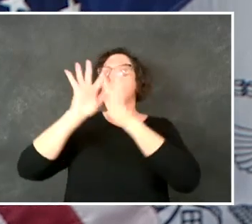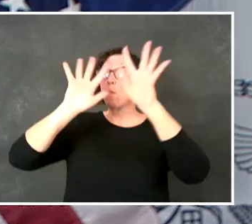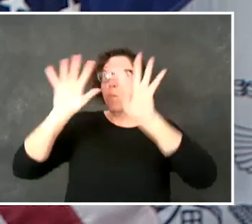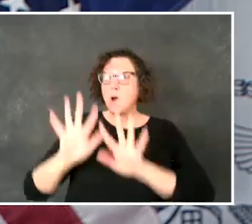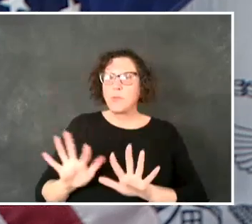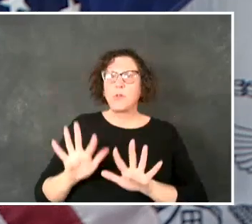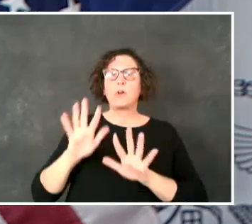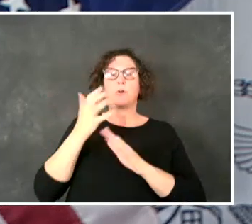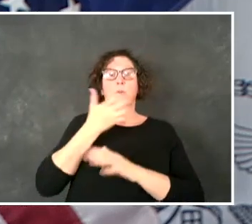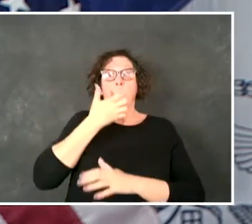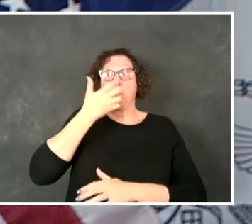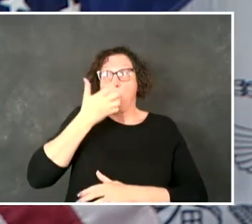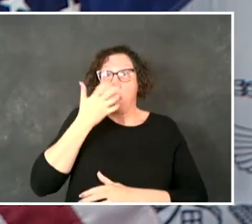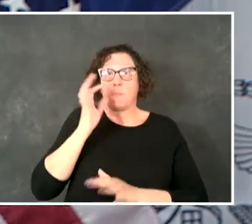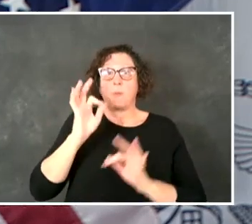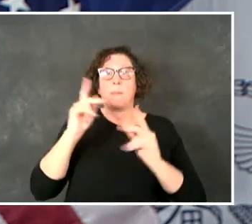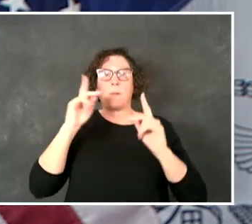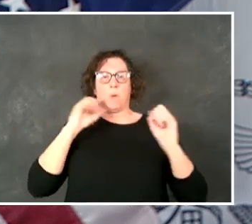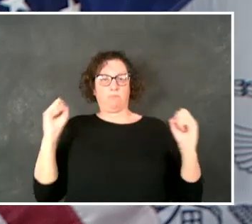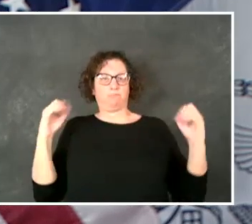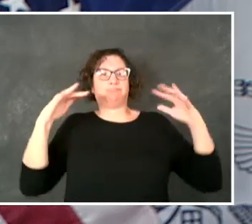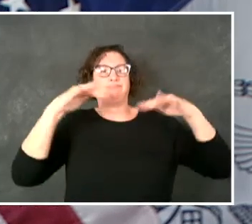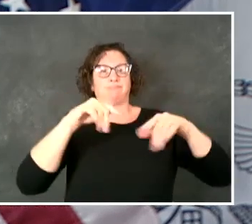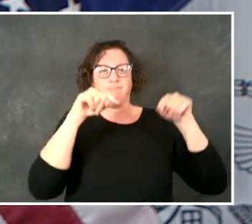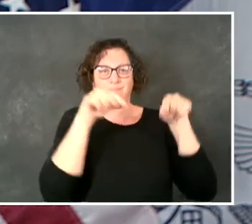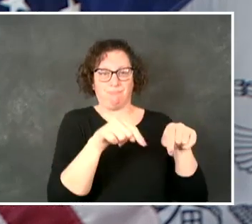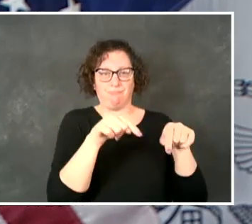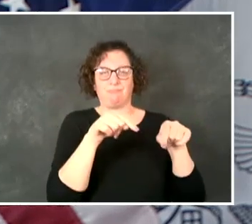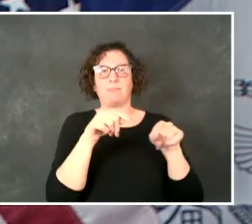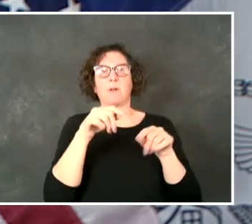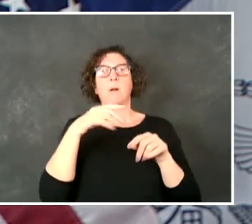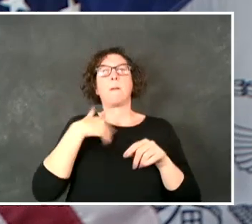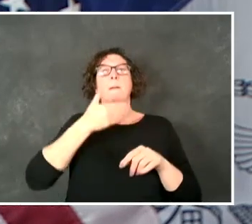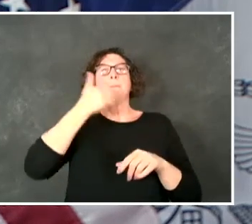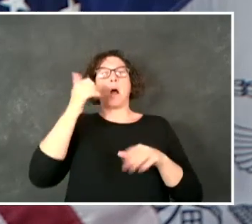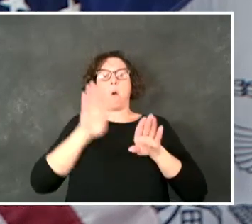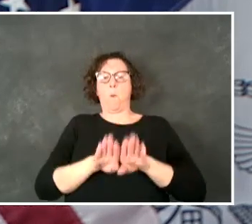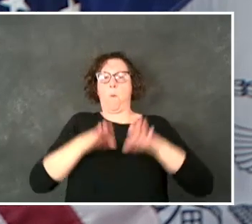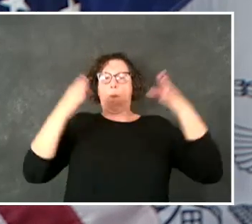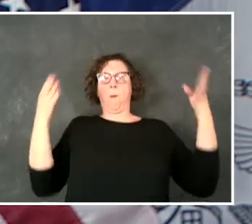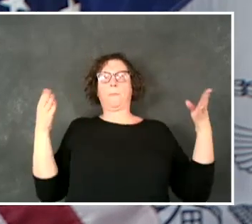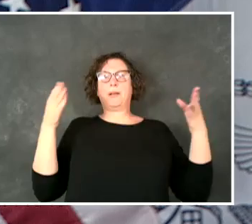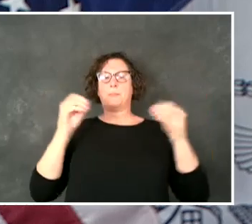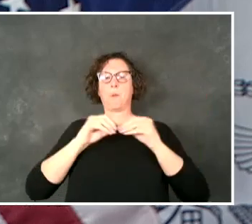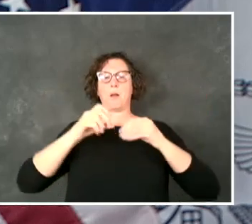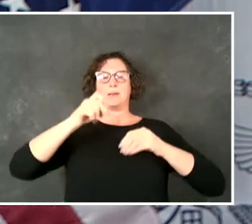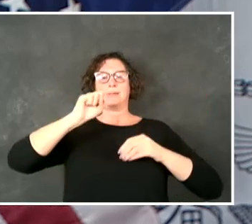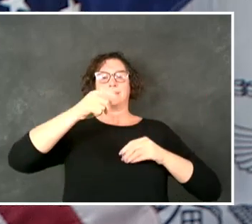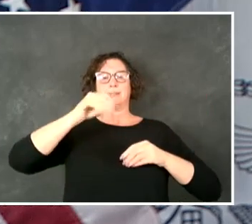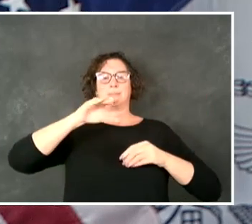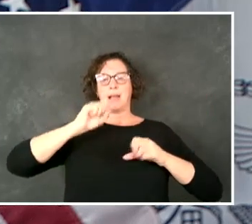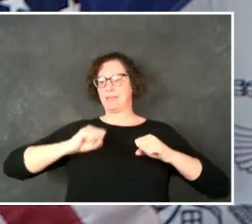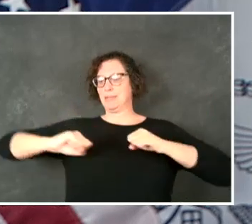WE'LL SEE STEADY WARMING AND MORE AND MORE PEOPEL. LET'S GET AHEAD OF THAT.